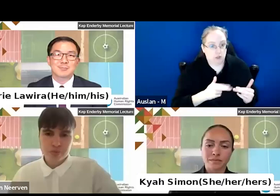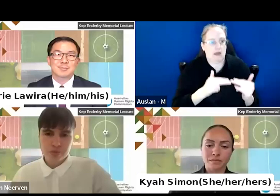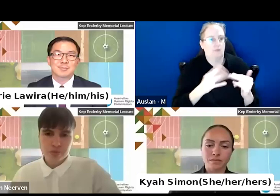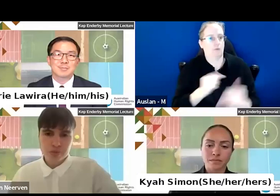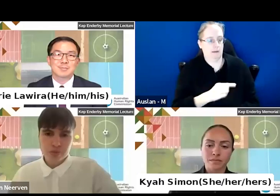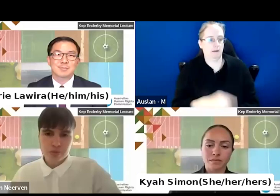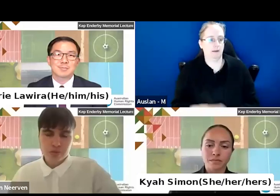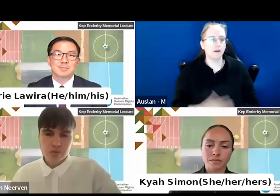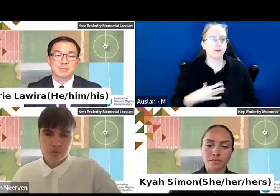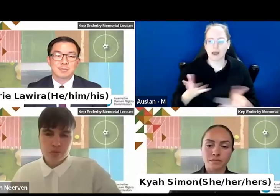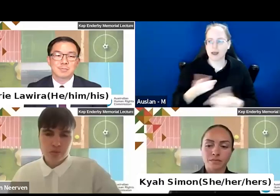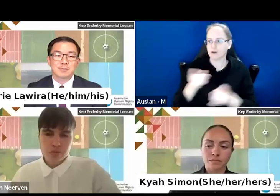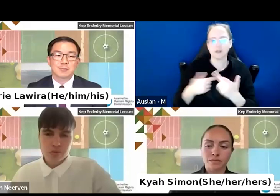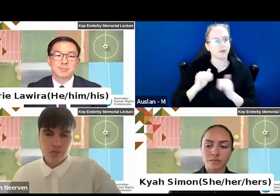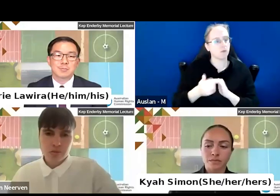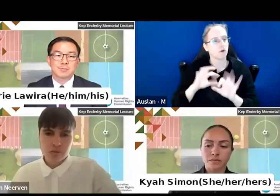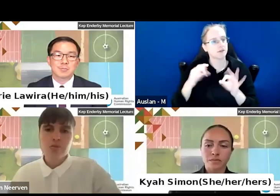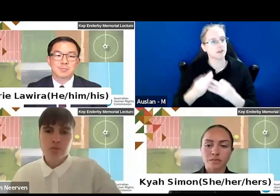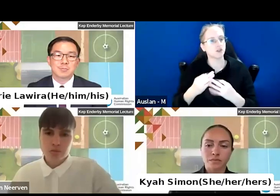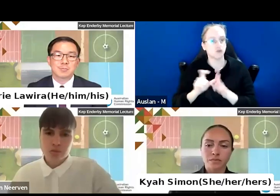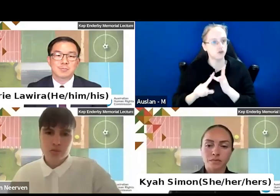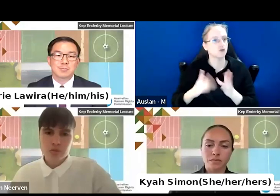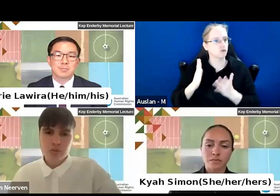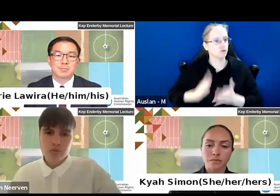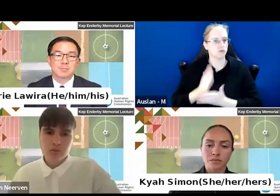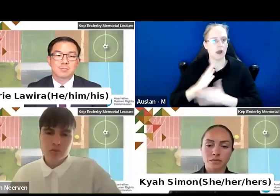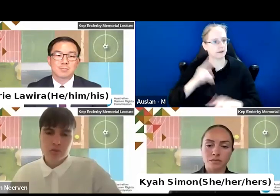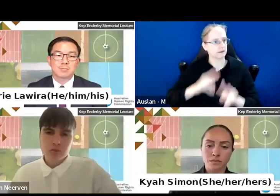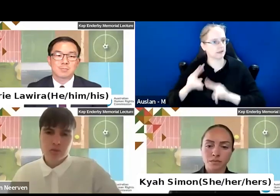such assessments as a matter of practice, especially for mega sporting events.